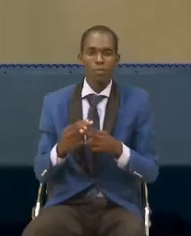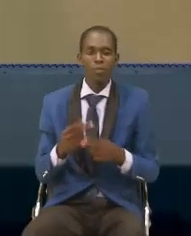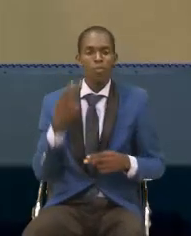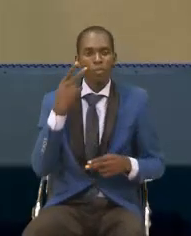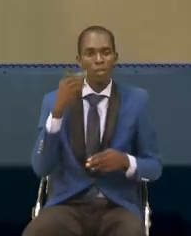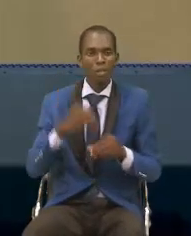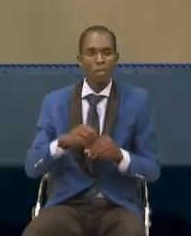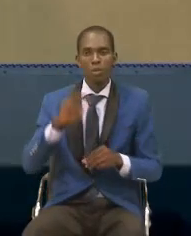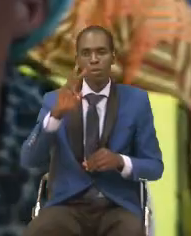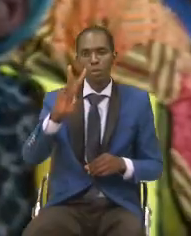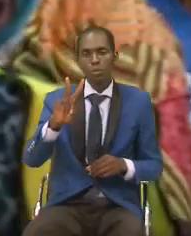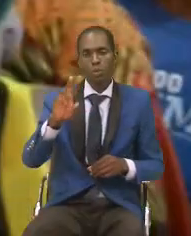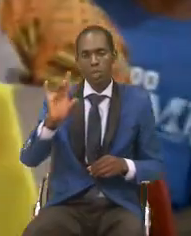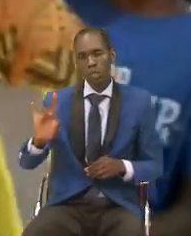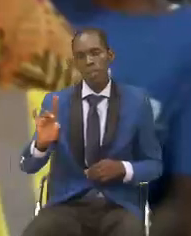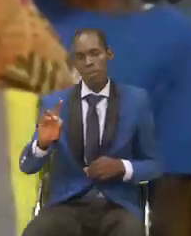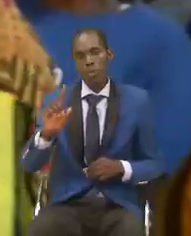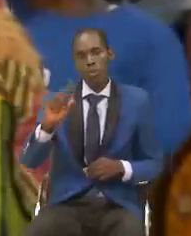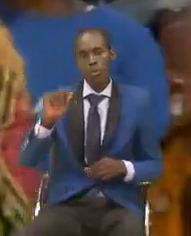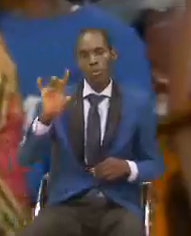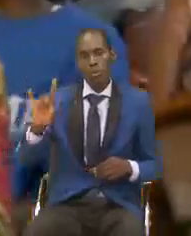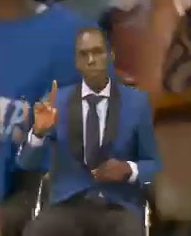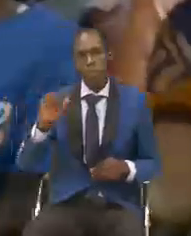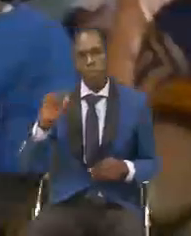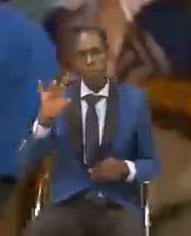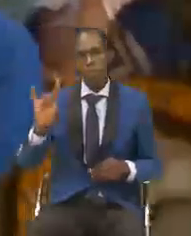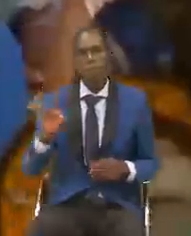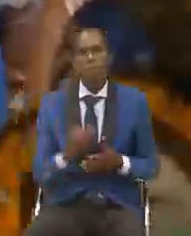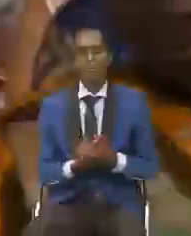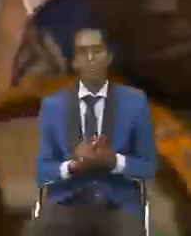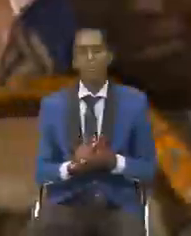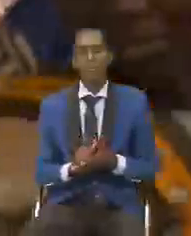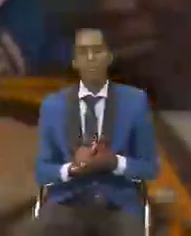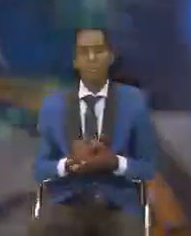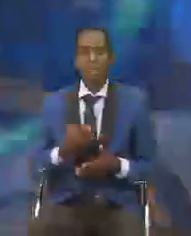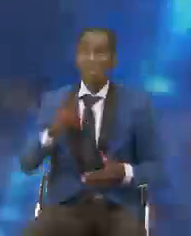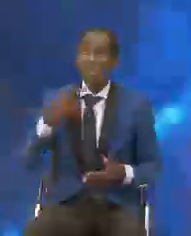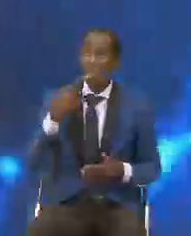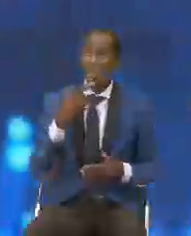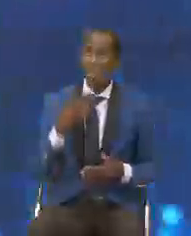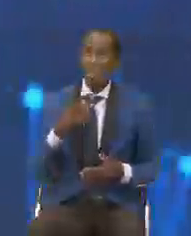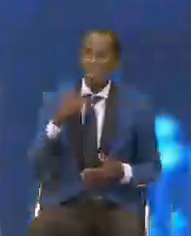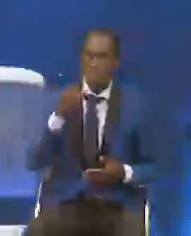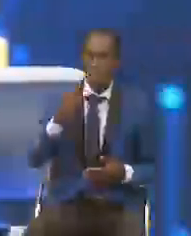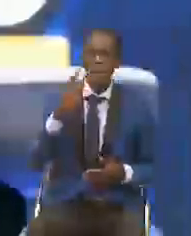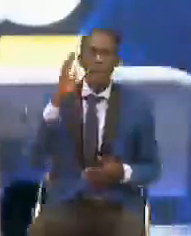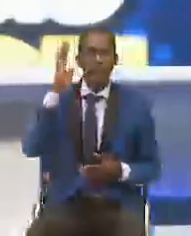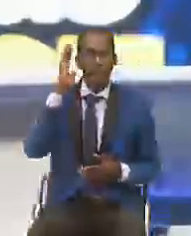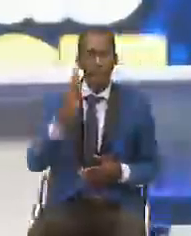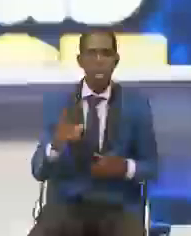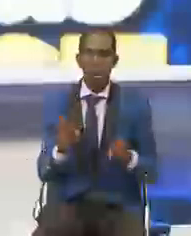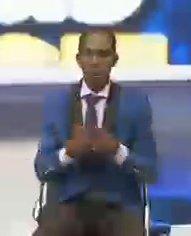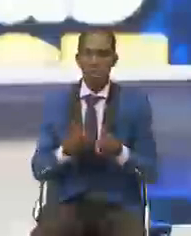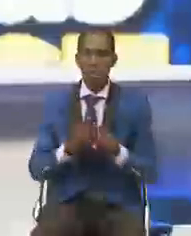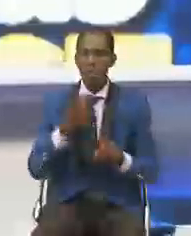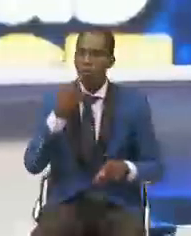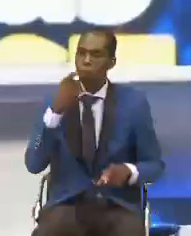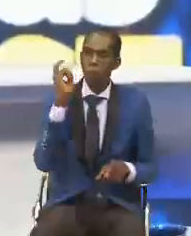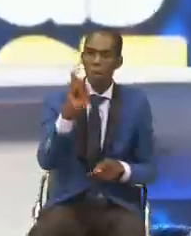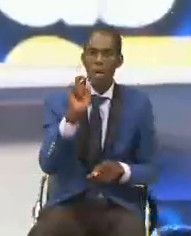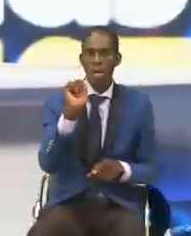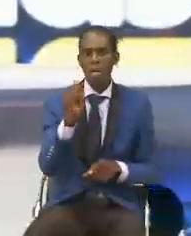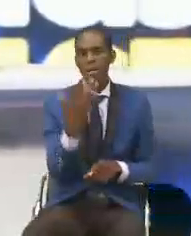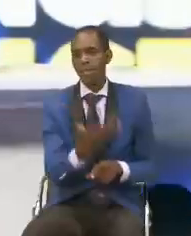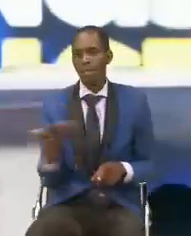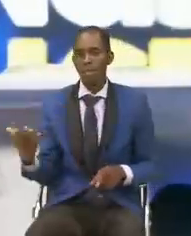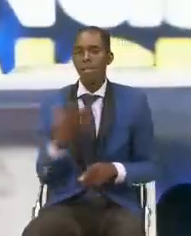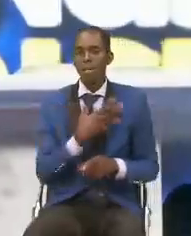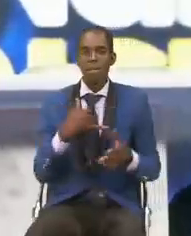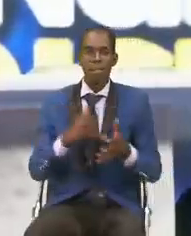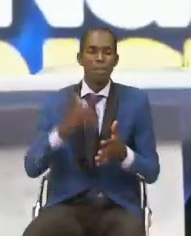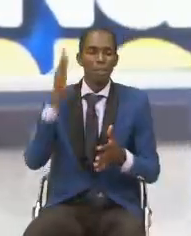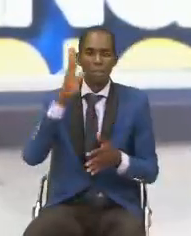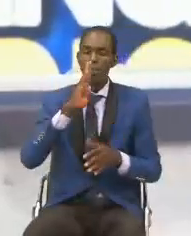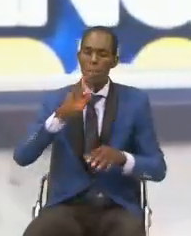in jesus name look at verse 28 verse 28 it says thou shalt also decree a sin